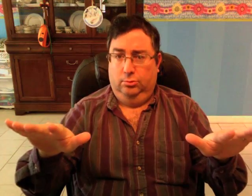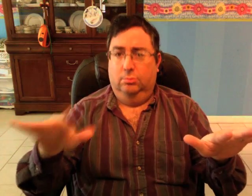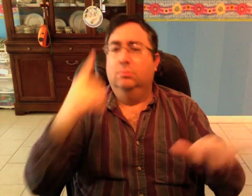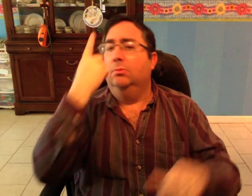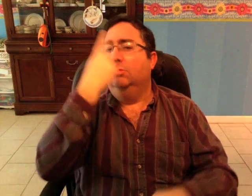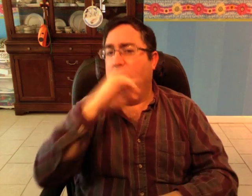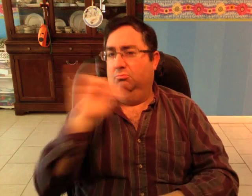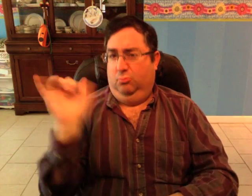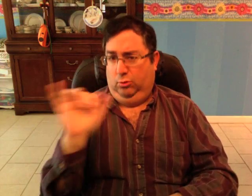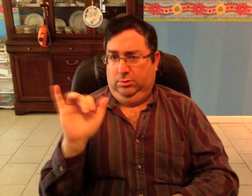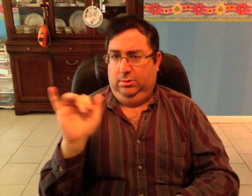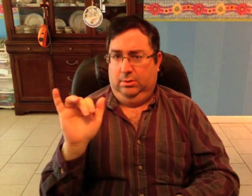It looks like this: